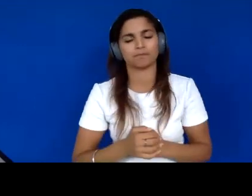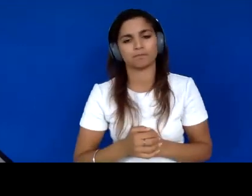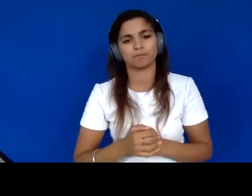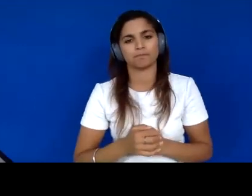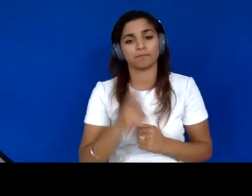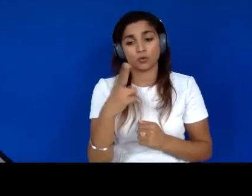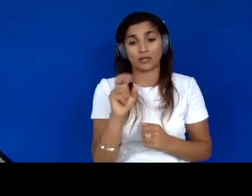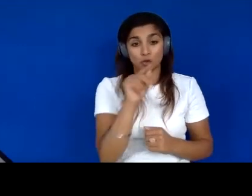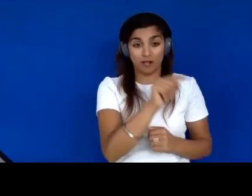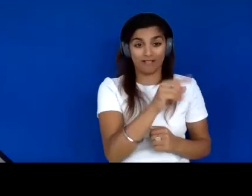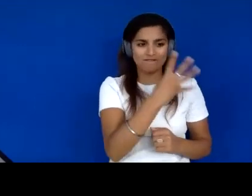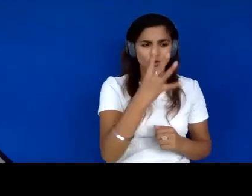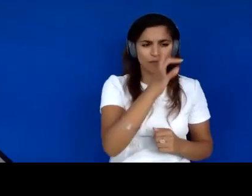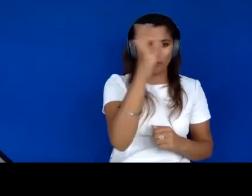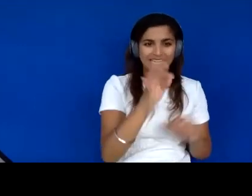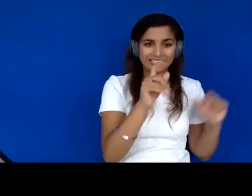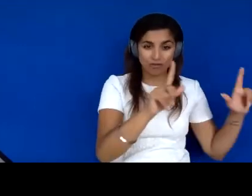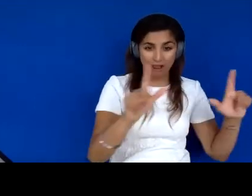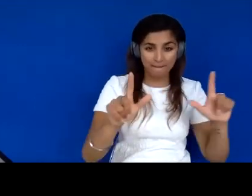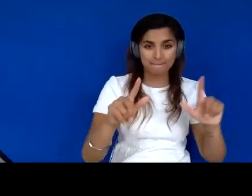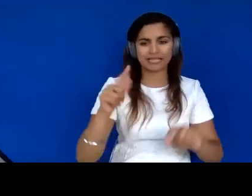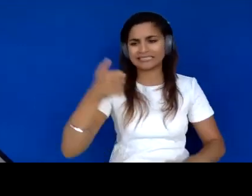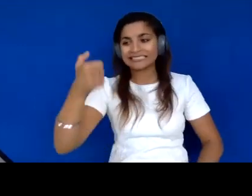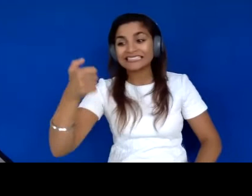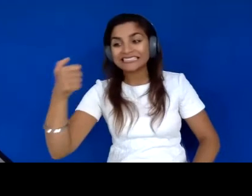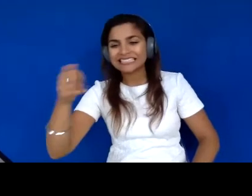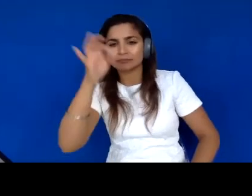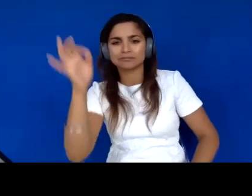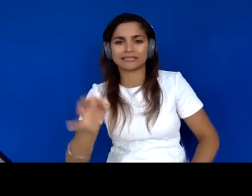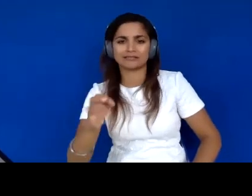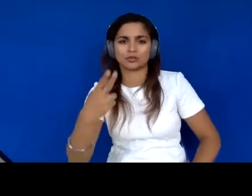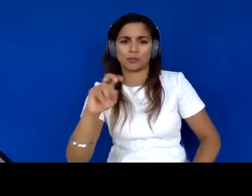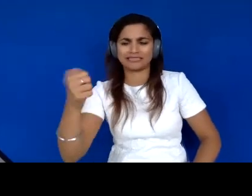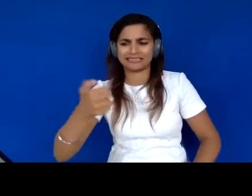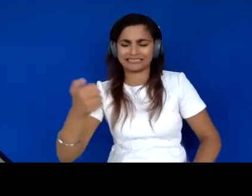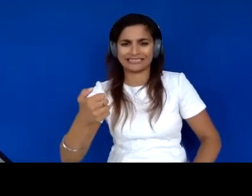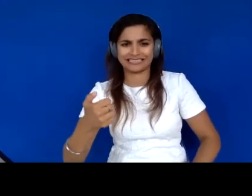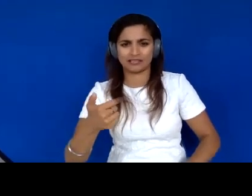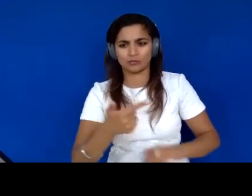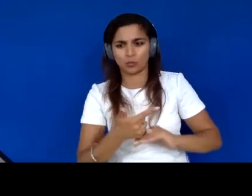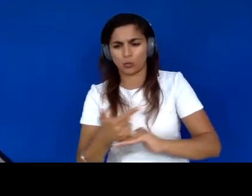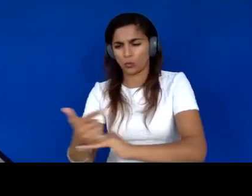percent of total frames of 2016 in terms of air Titan see the figures highlighted